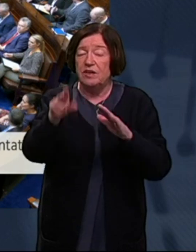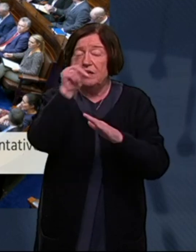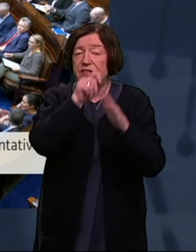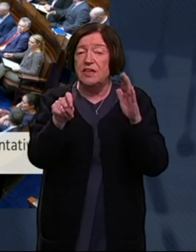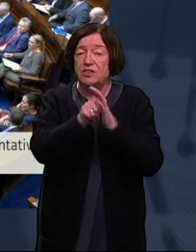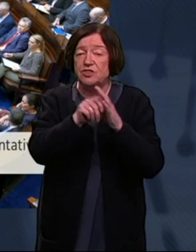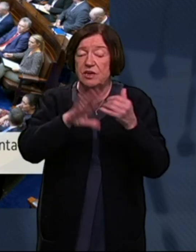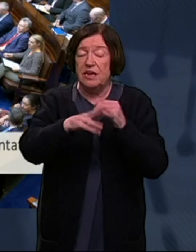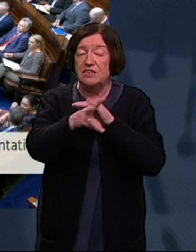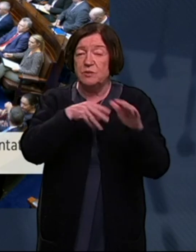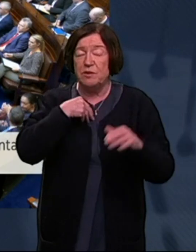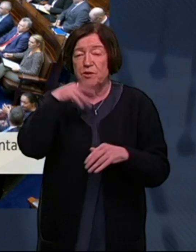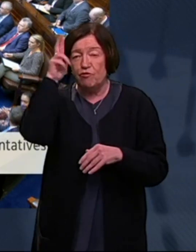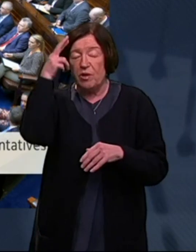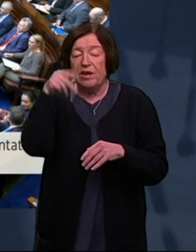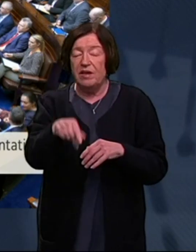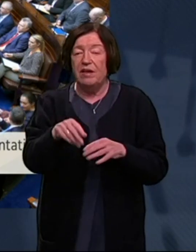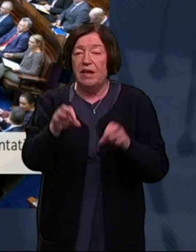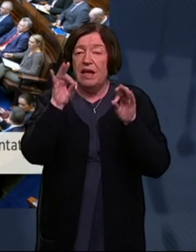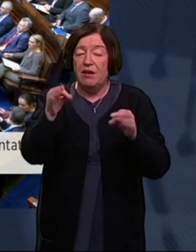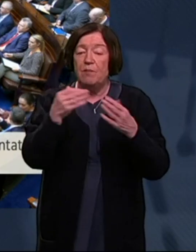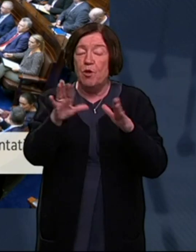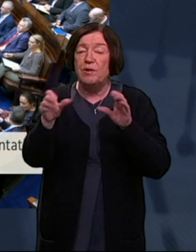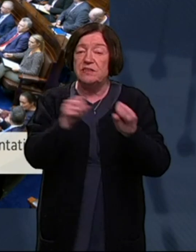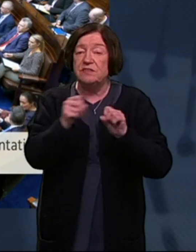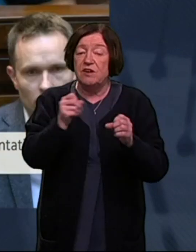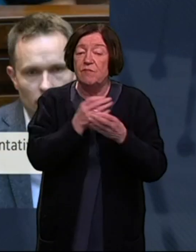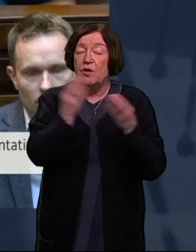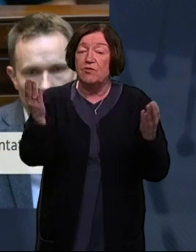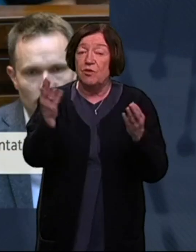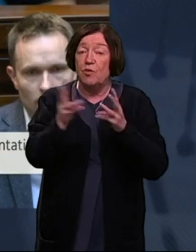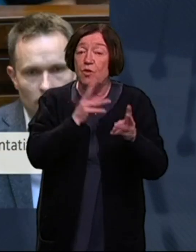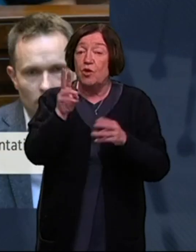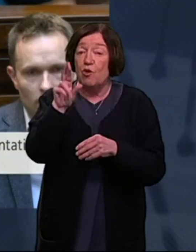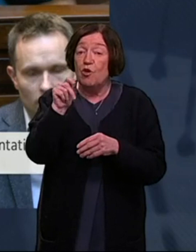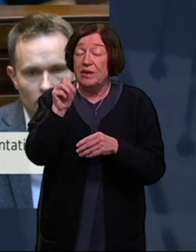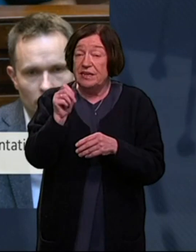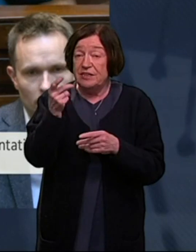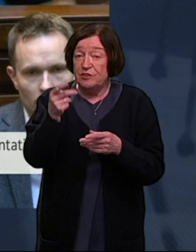Last night we were reminded of the excellent public service broadcasting work that RTÉ does.